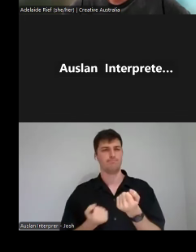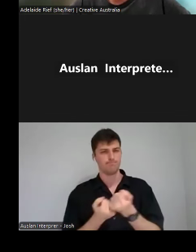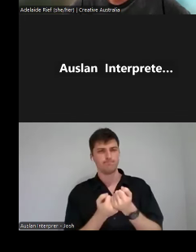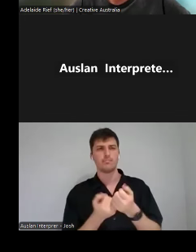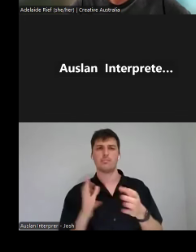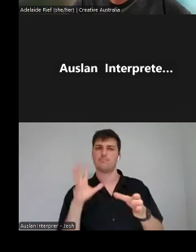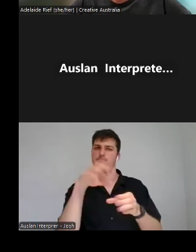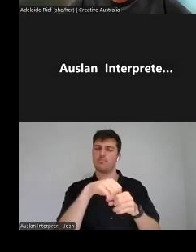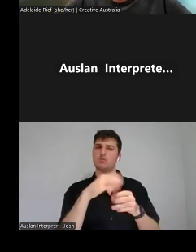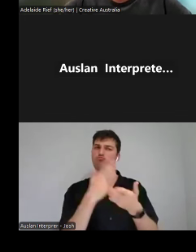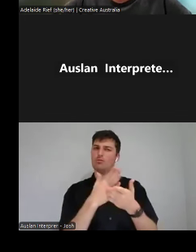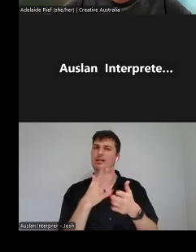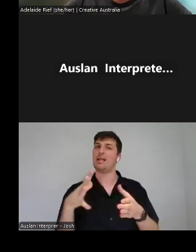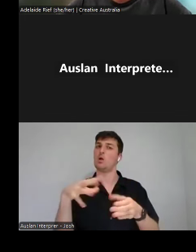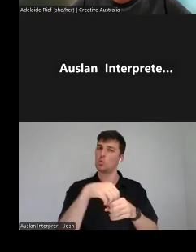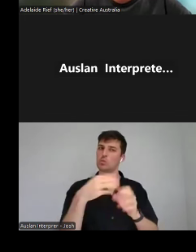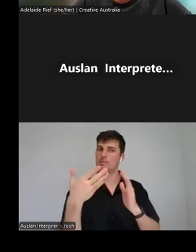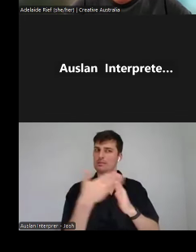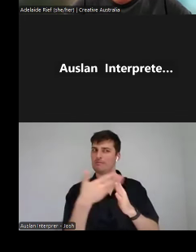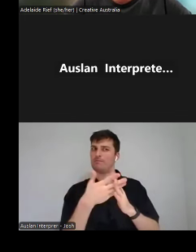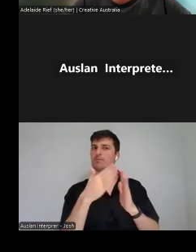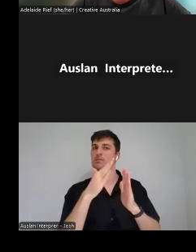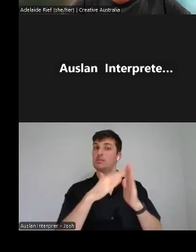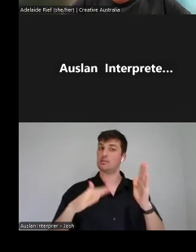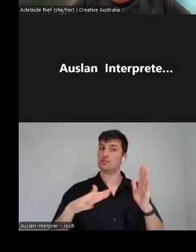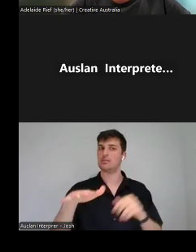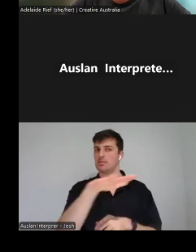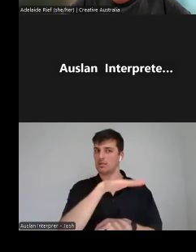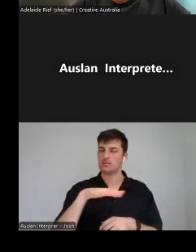so the ways in which your strategic goals are linked to those outcomes and the way that the